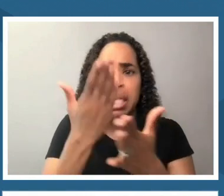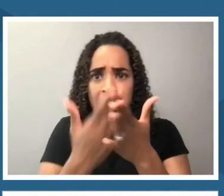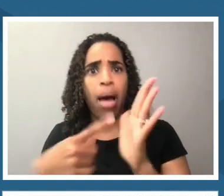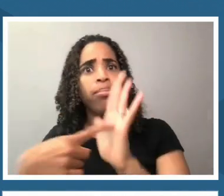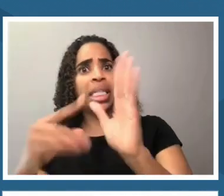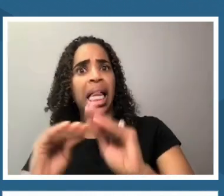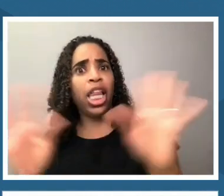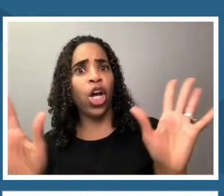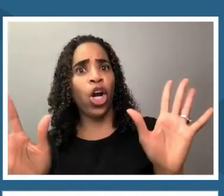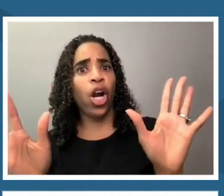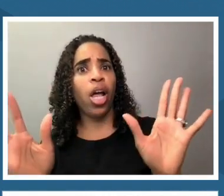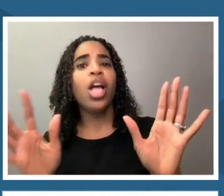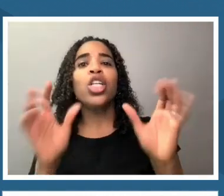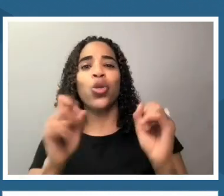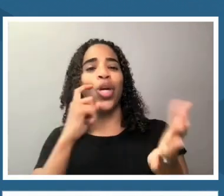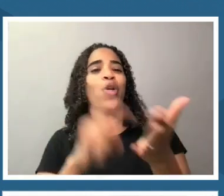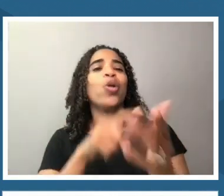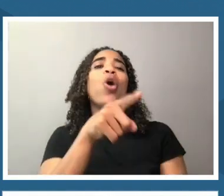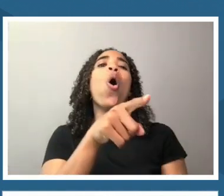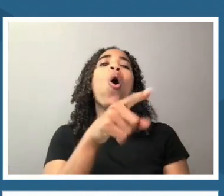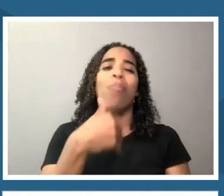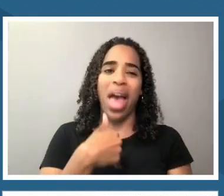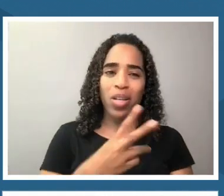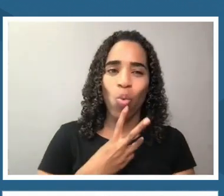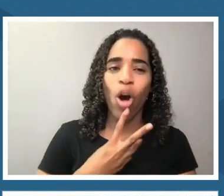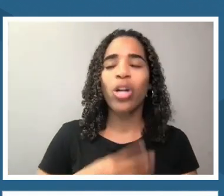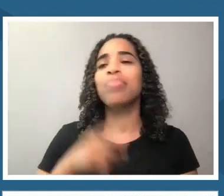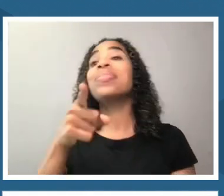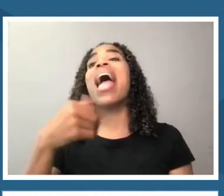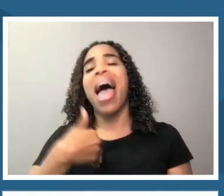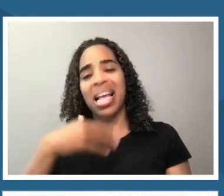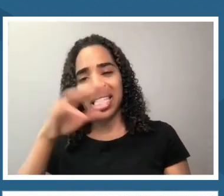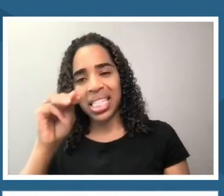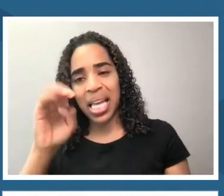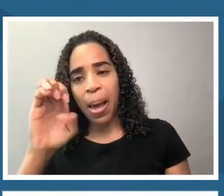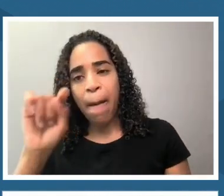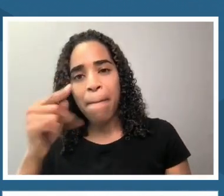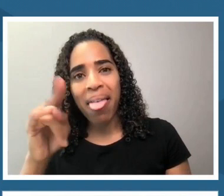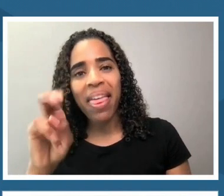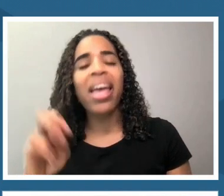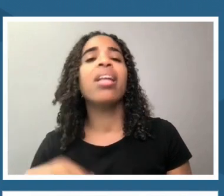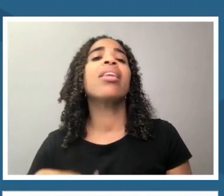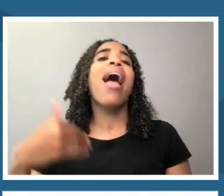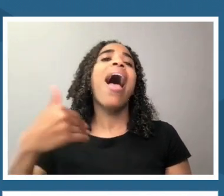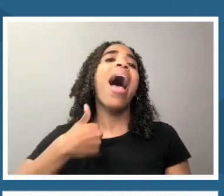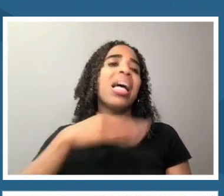water there's methane there is